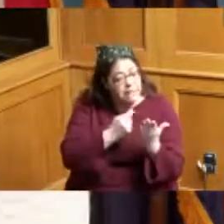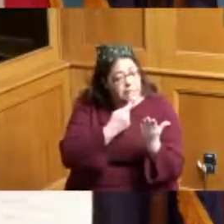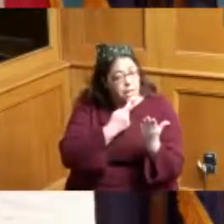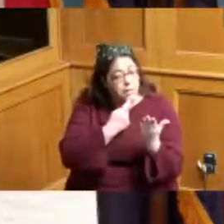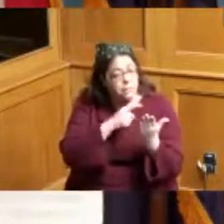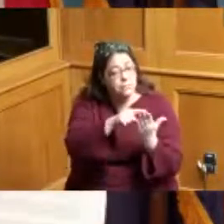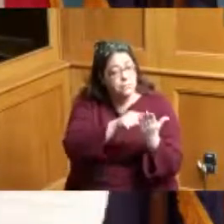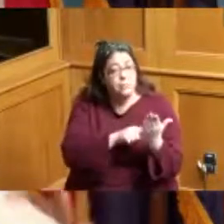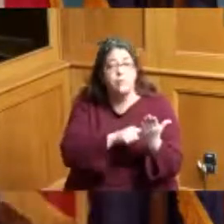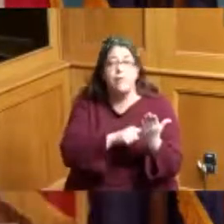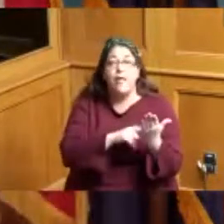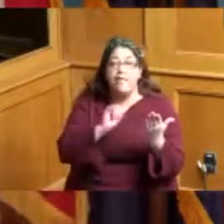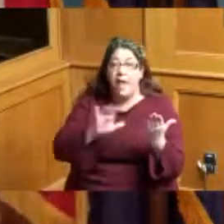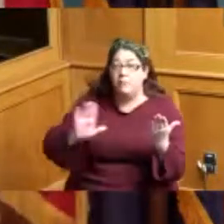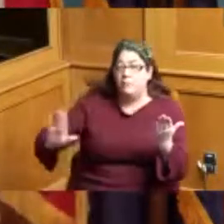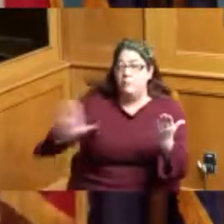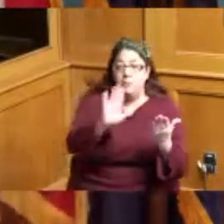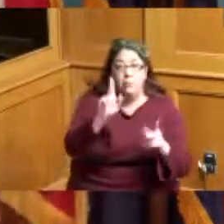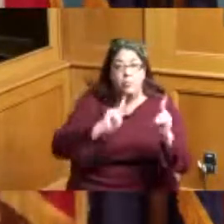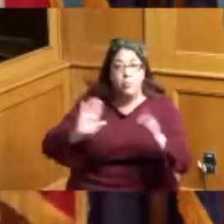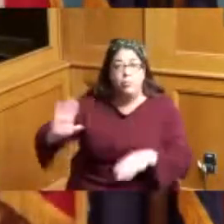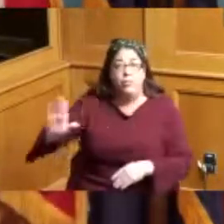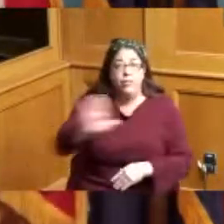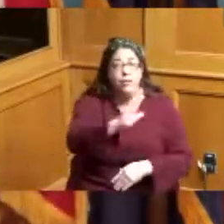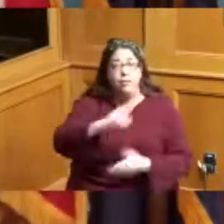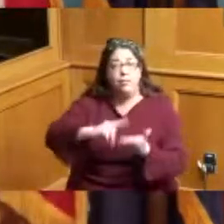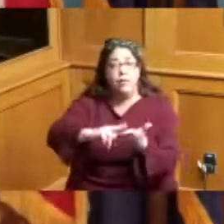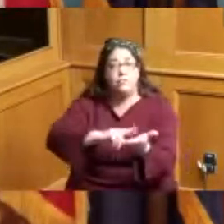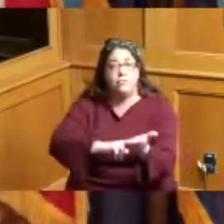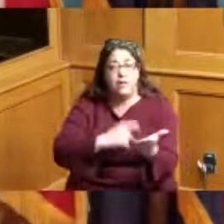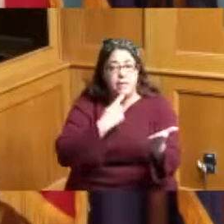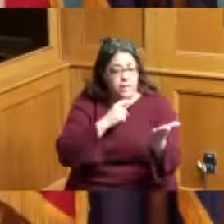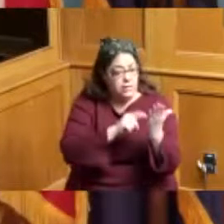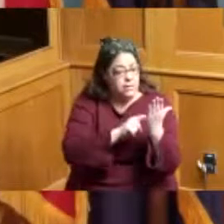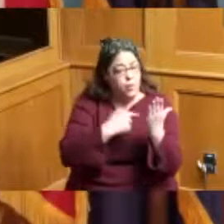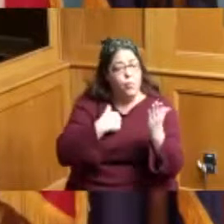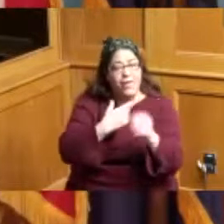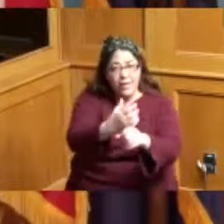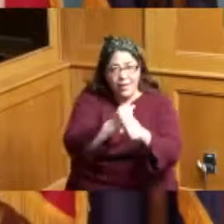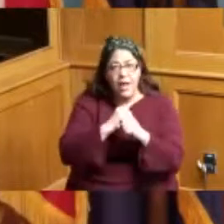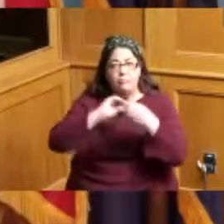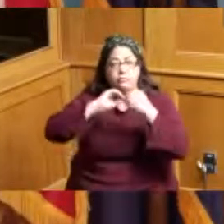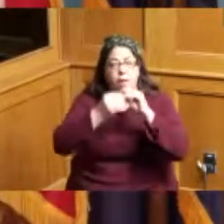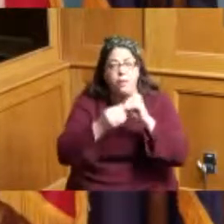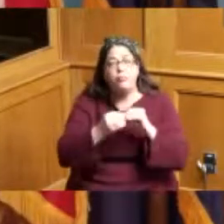the people's contract in here says we supposedly get so many county days so many special event